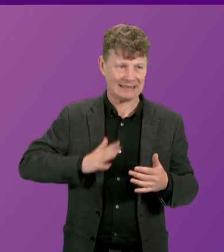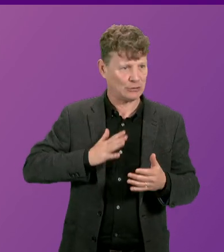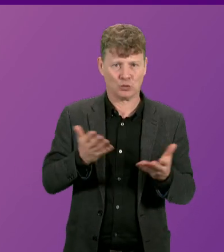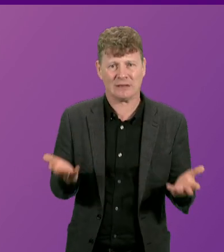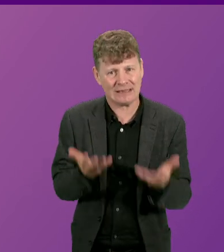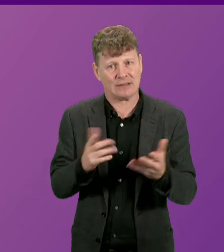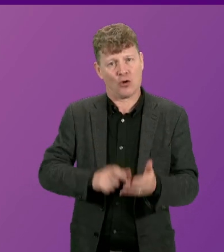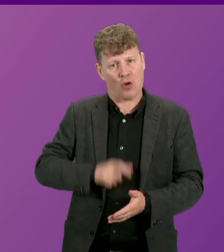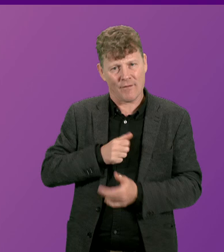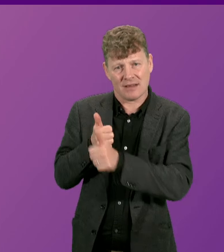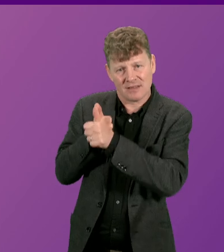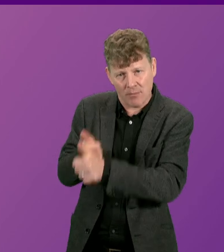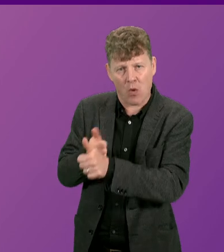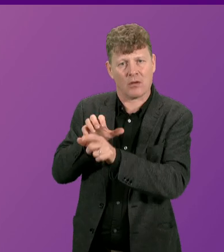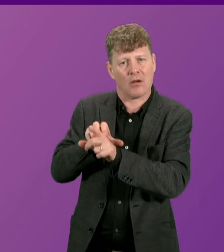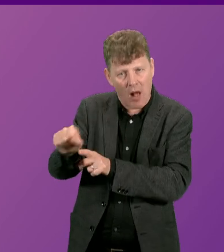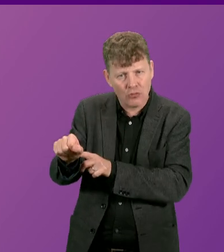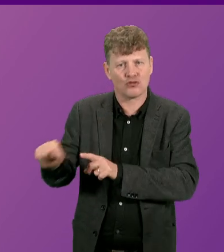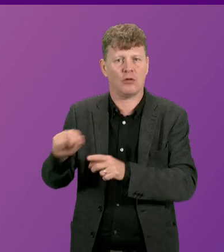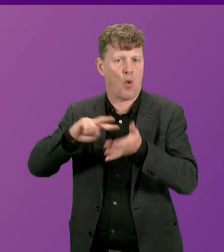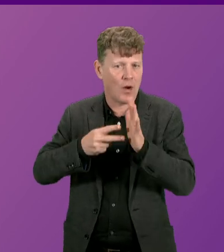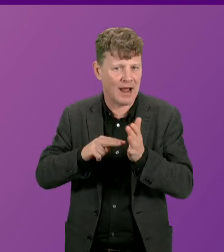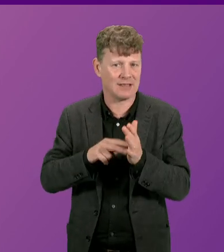supporting cultural organisations so that they are targets for investment,